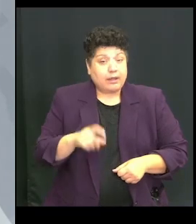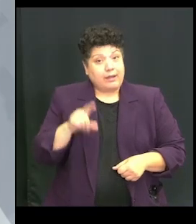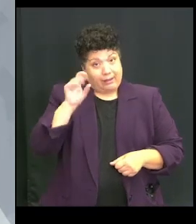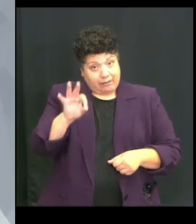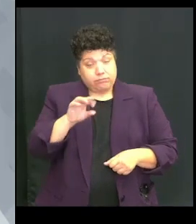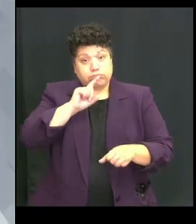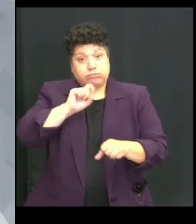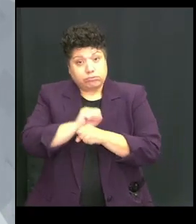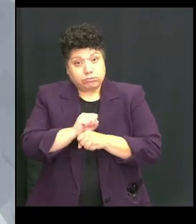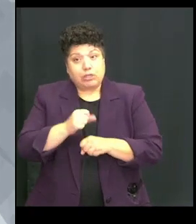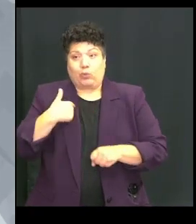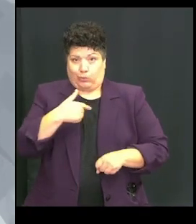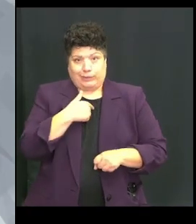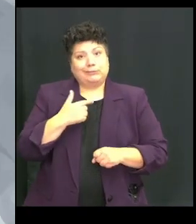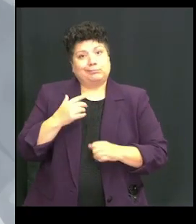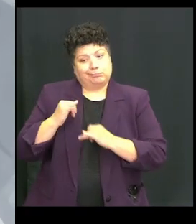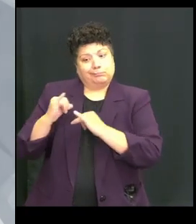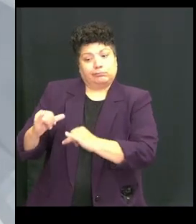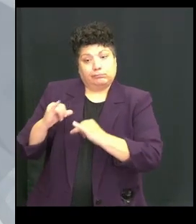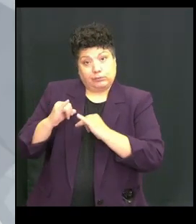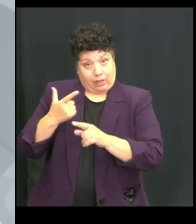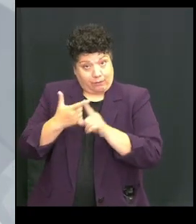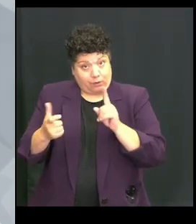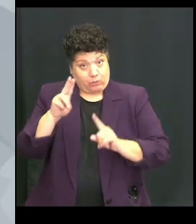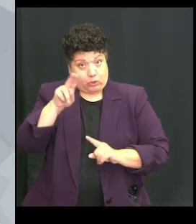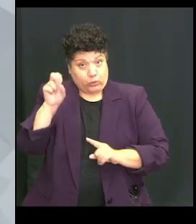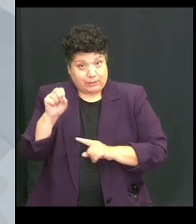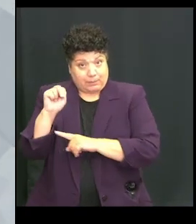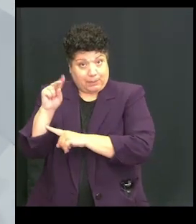if it's because of US media and media sources.